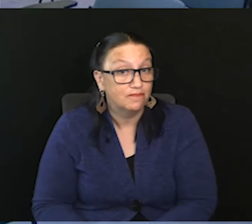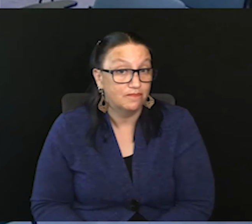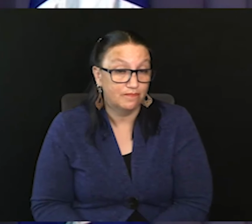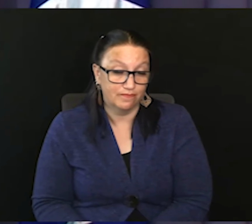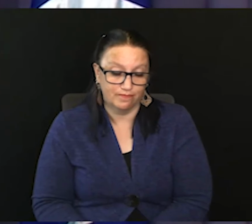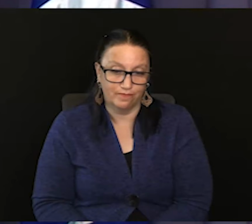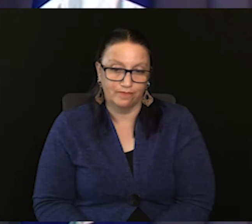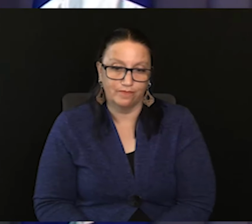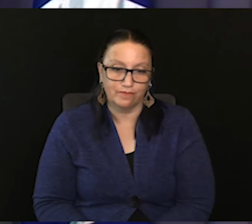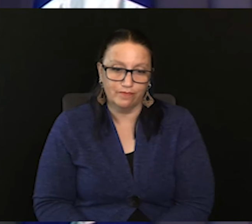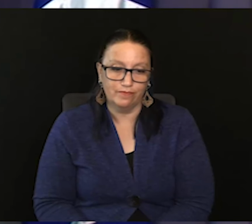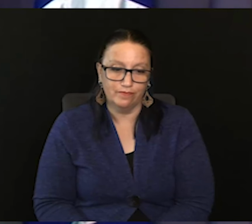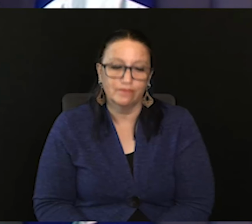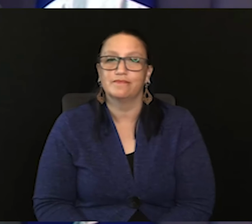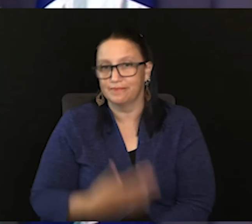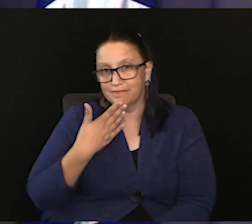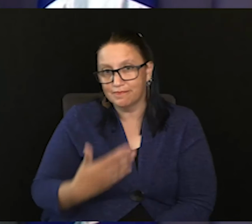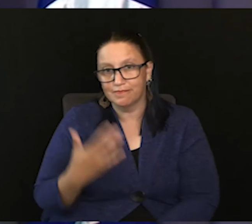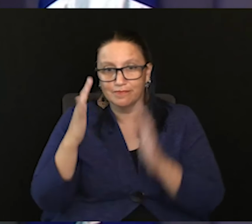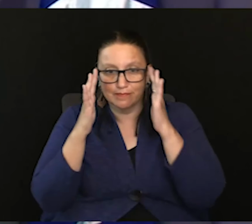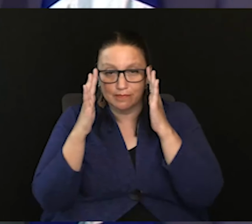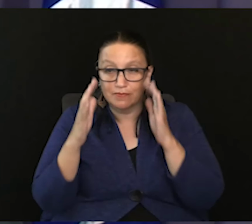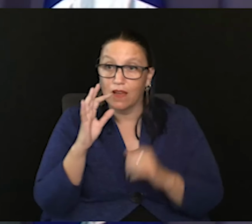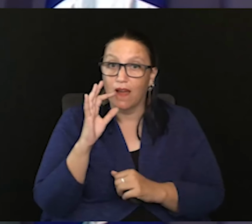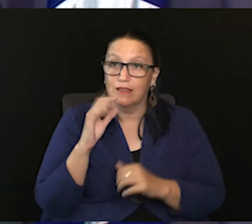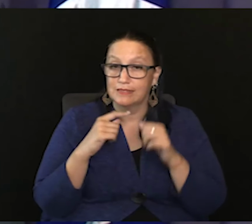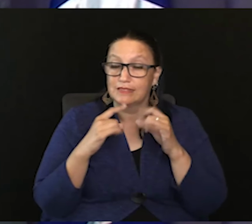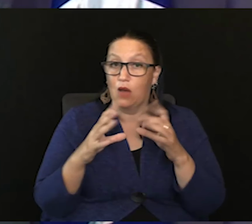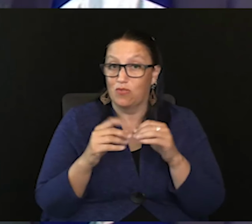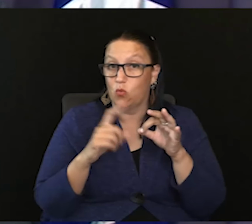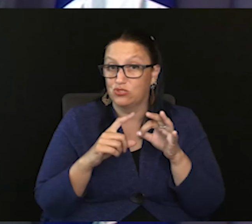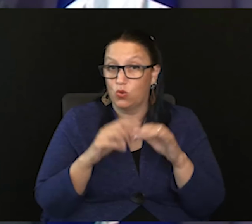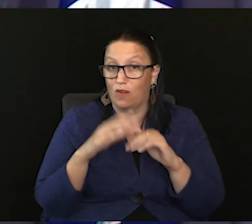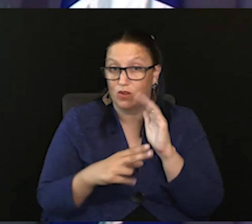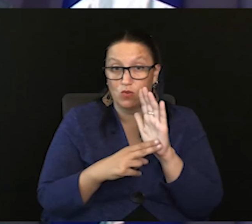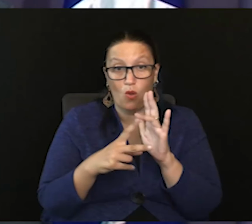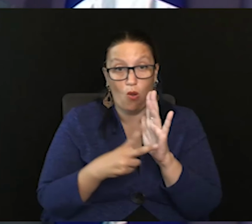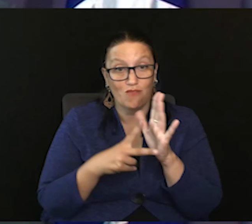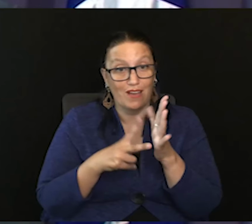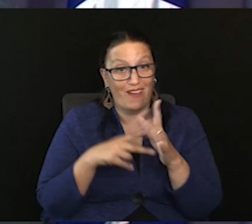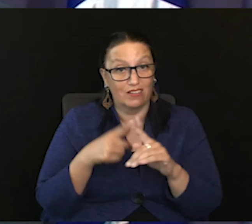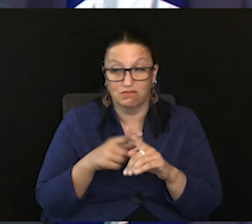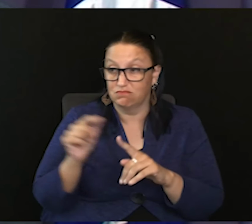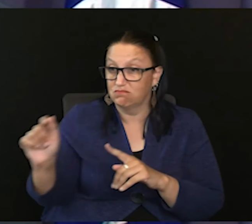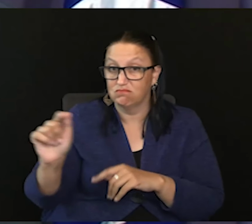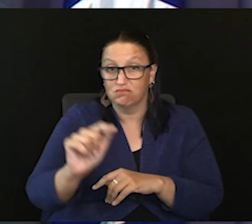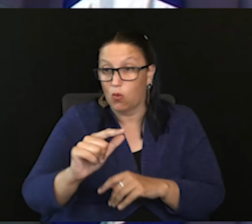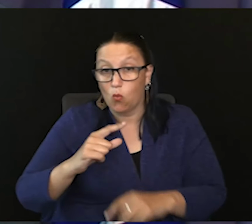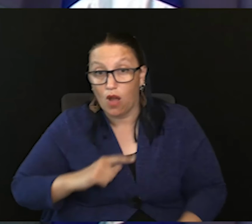Well, to start with, thanks. To start with the question on Novavax, you've obviously got to ask individuals or groups of individuals what their motivations are.